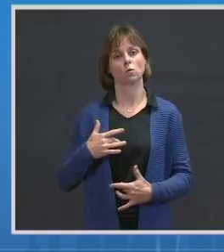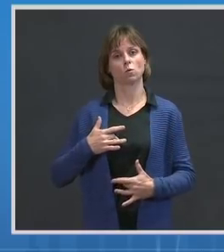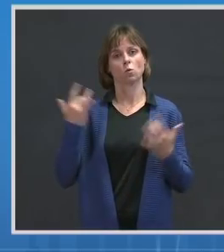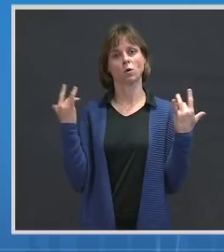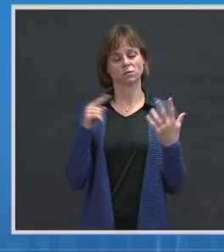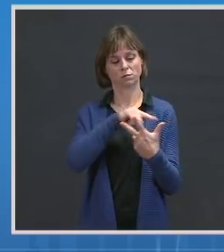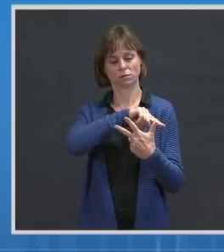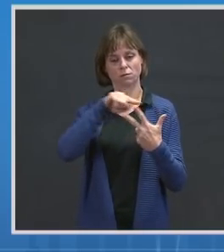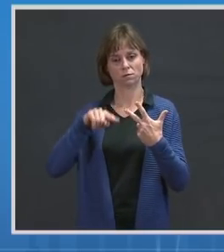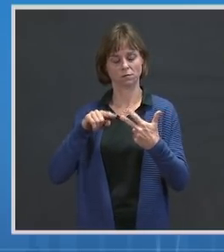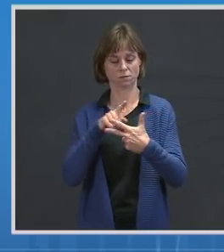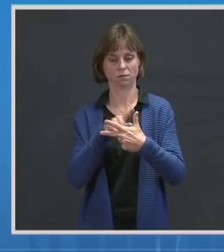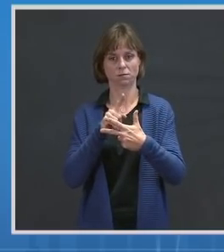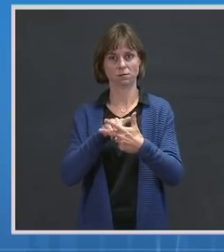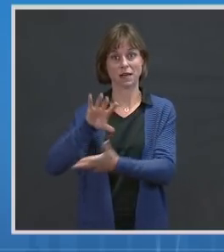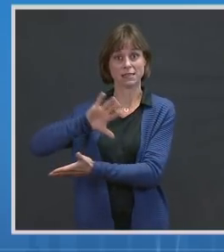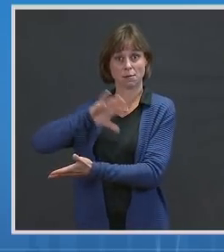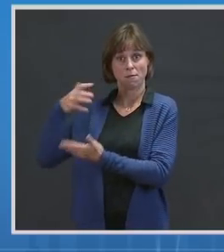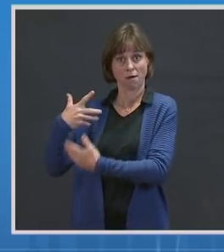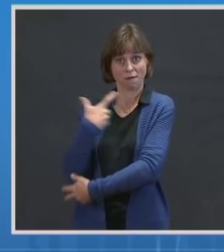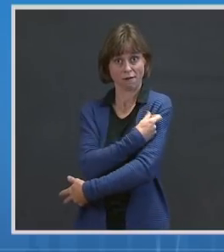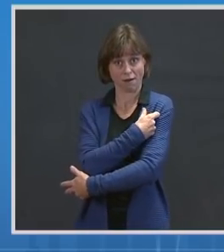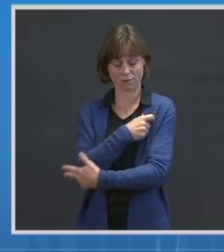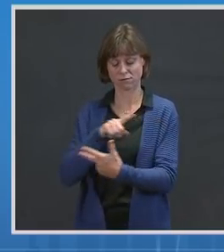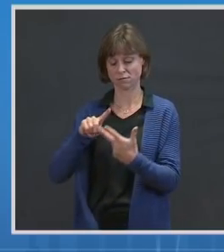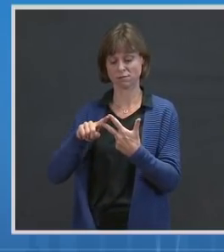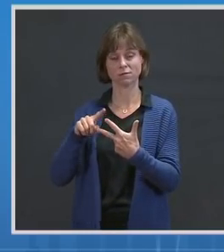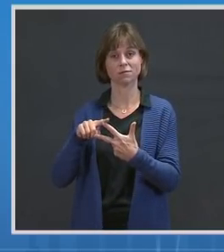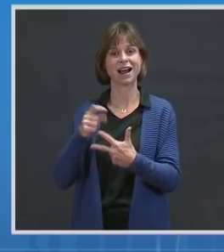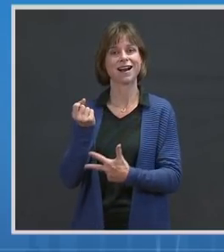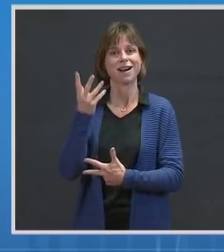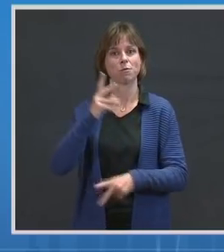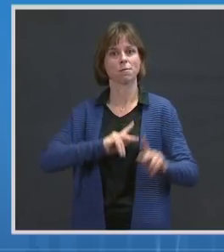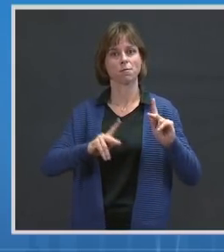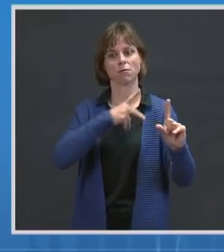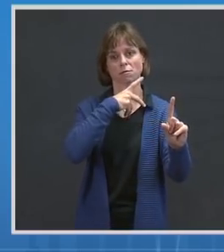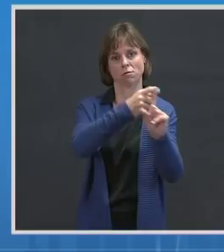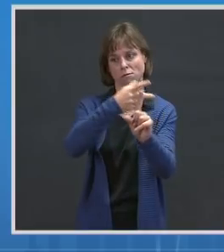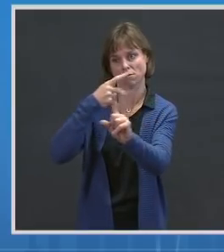vaccine supply, number of vaccinators, and places to get vaccinated.